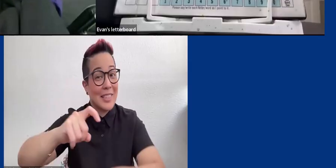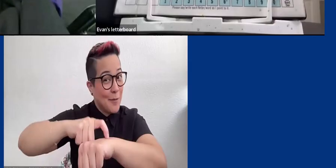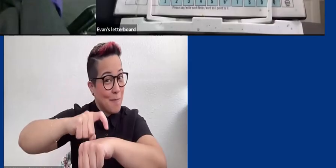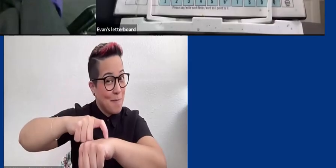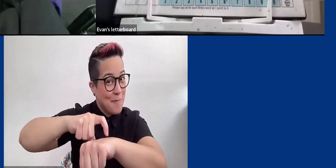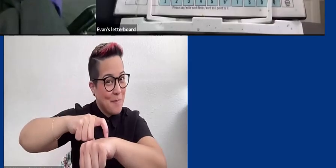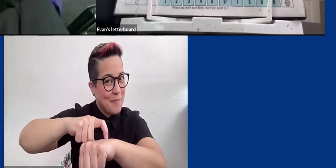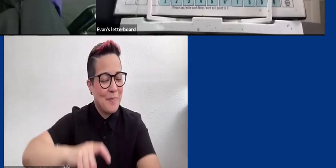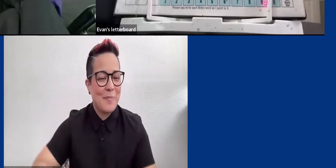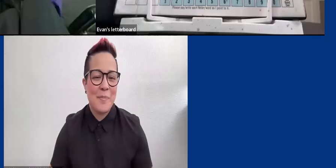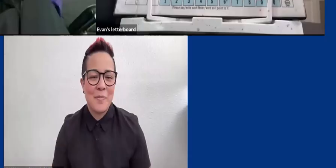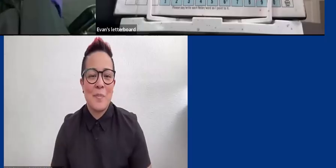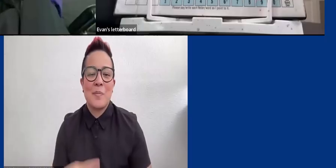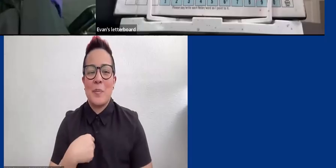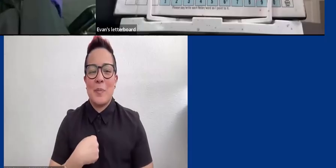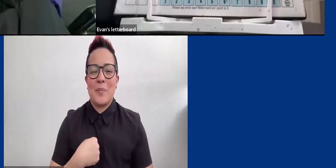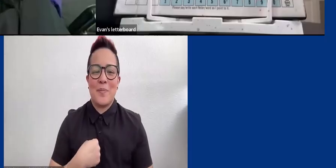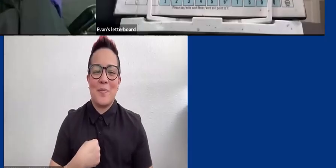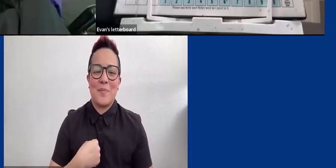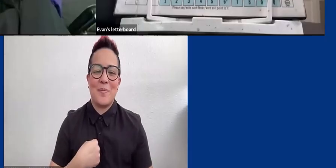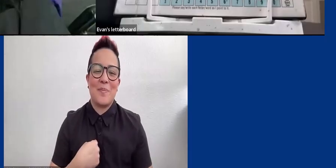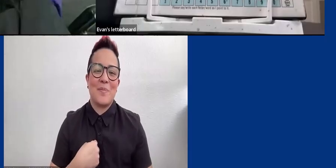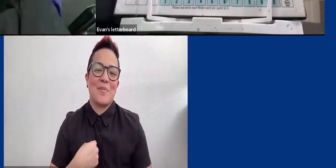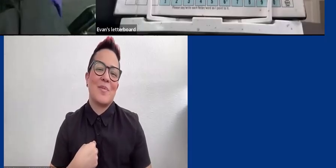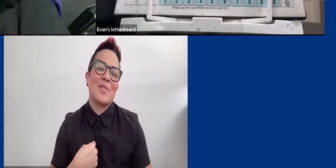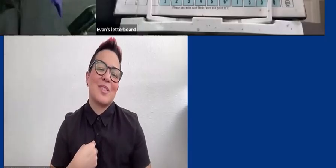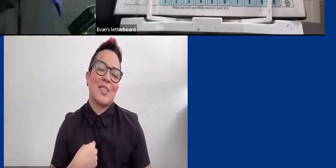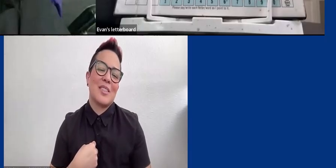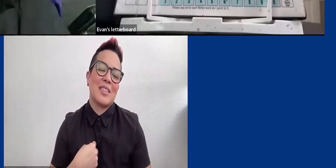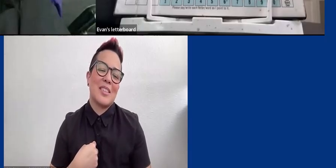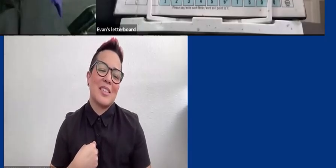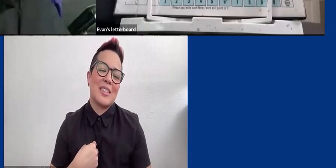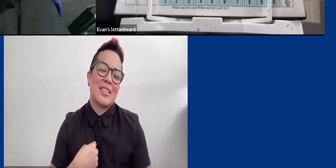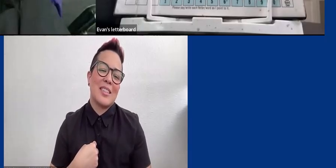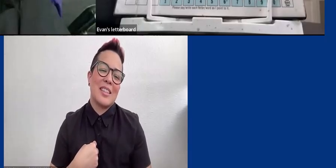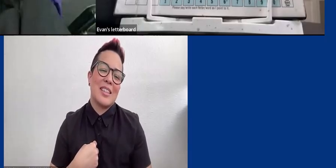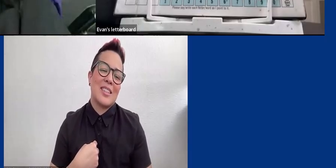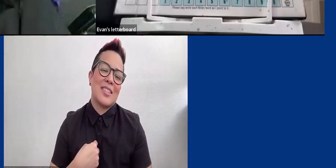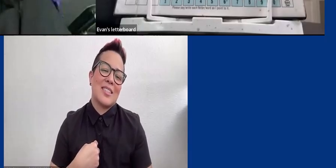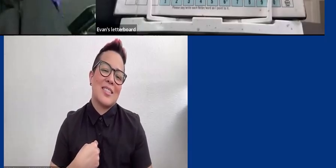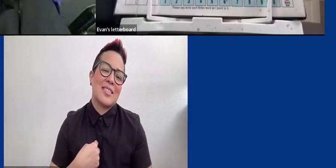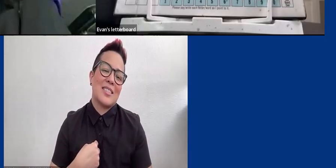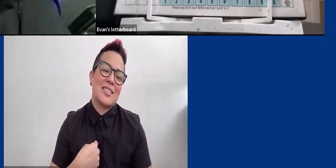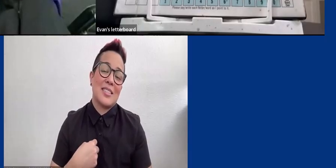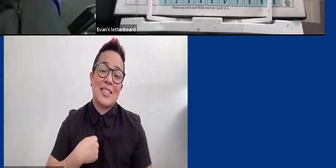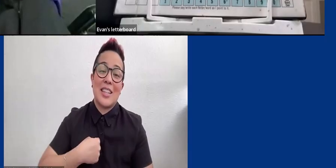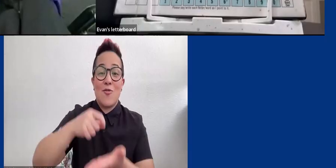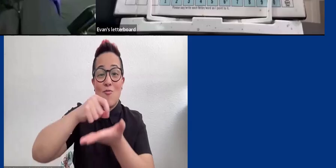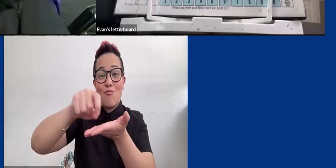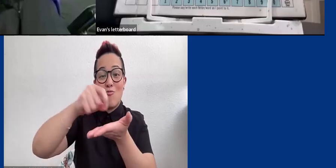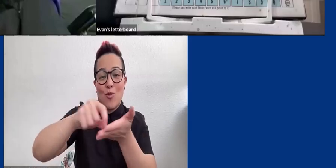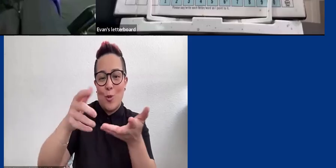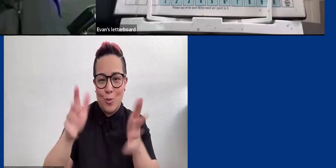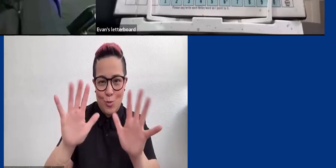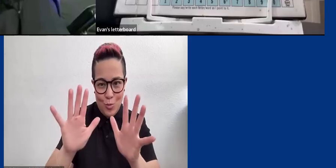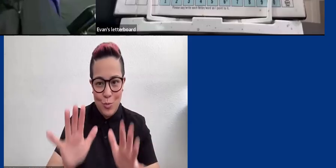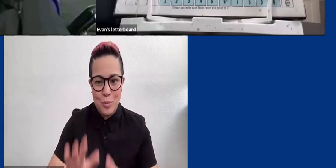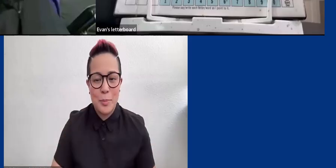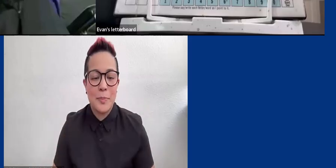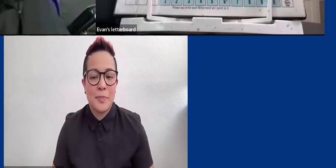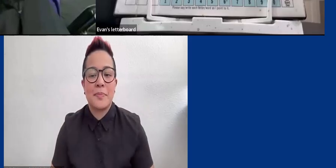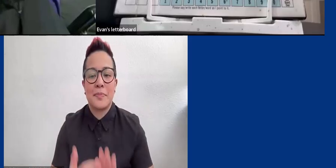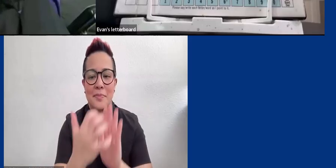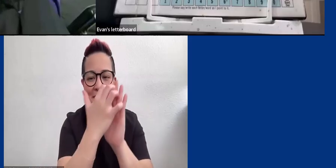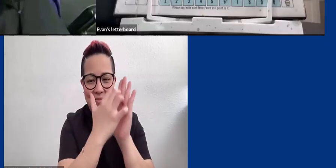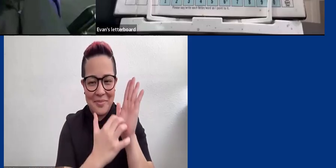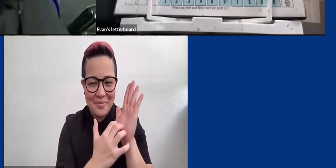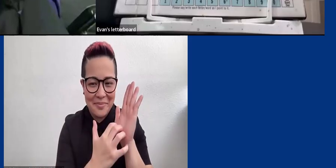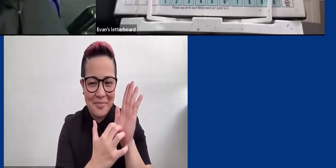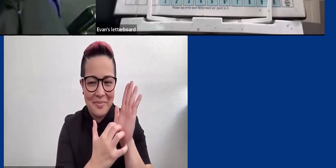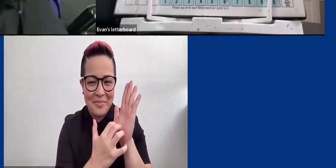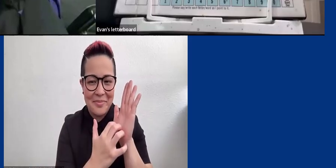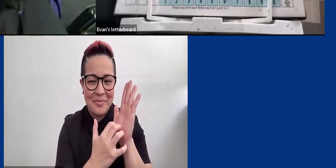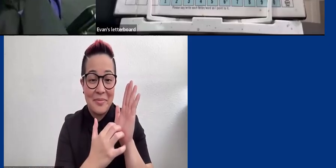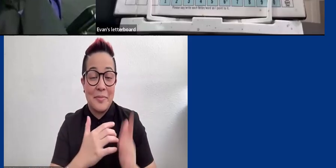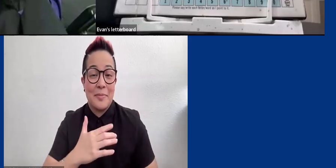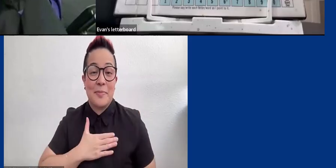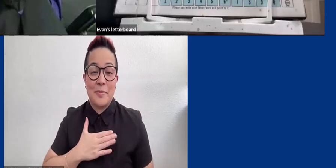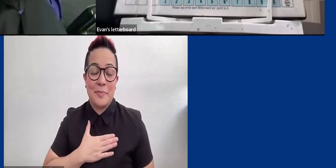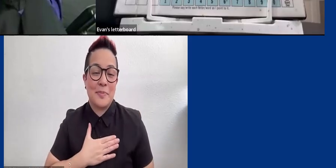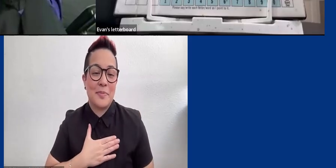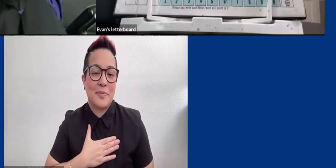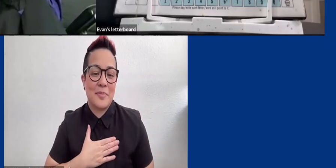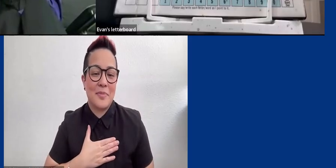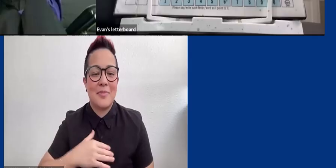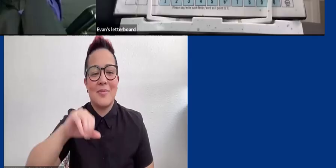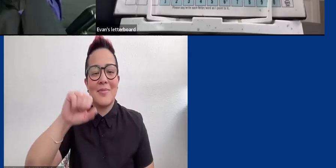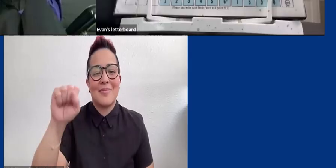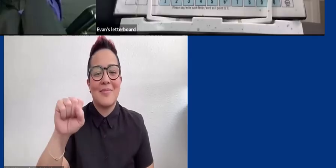I W-R-I wrote out my S-A P